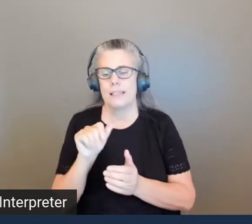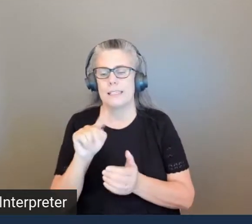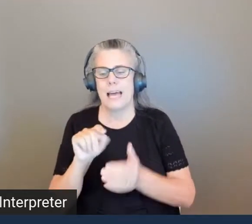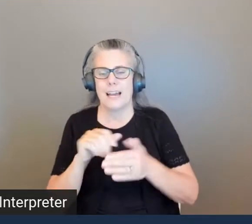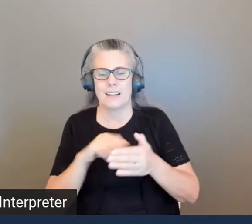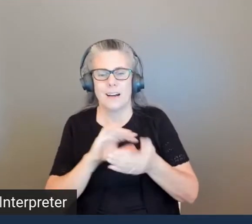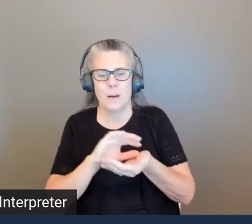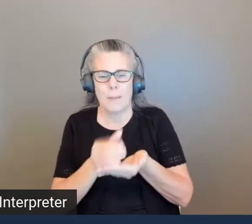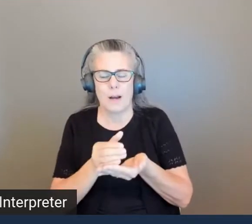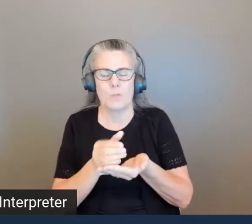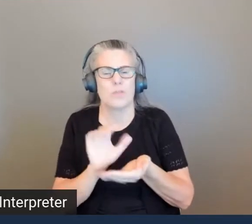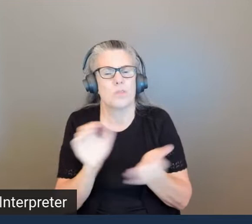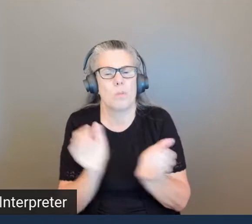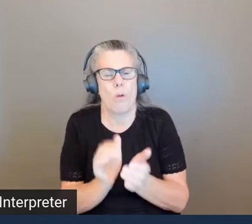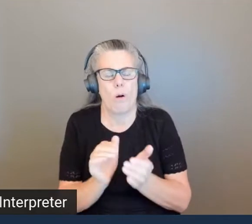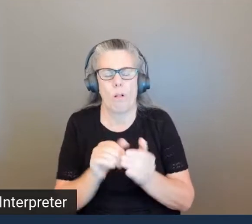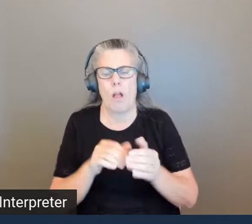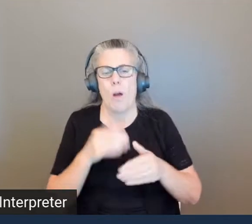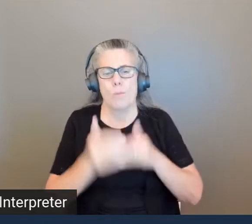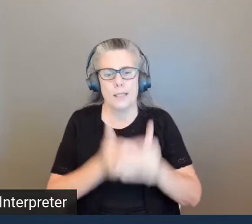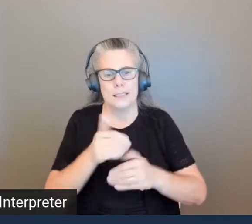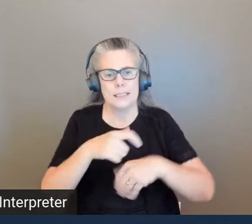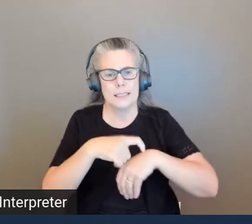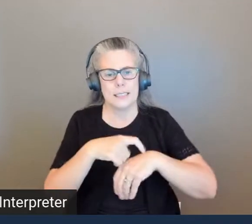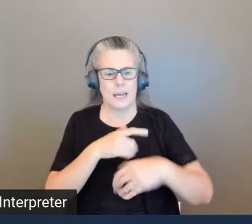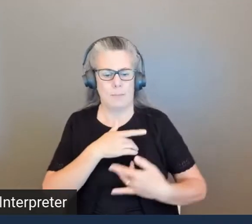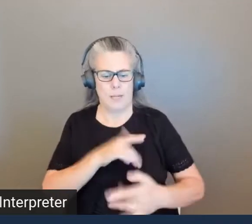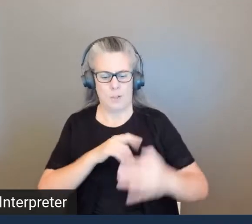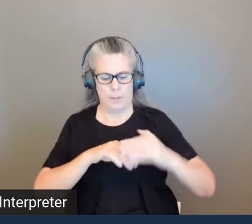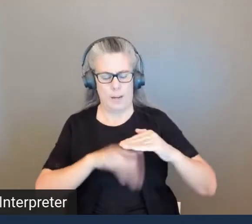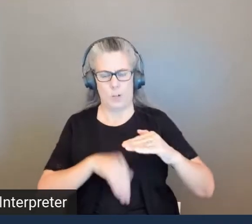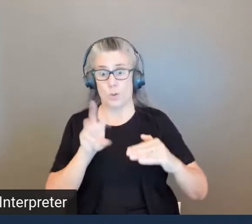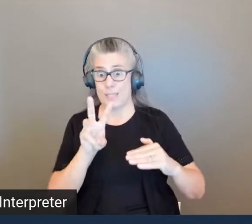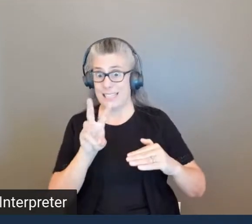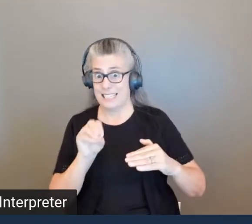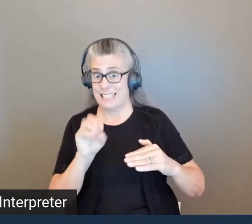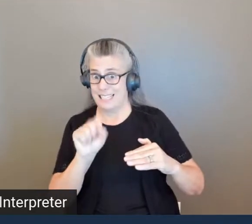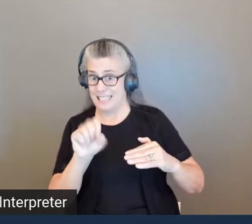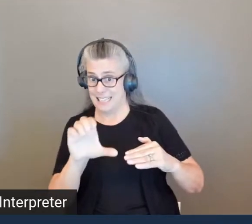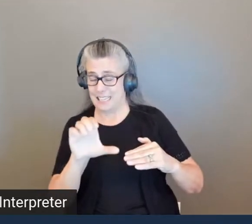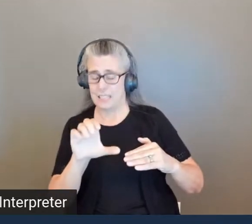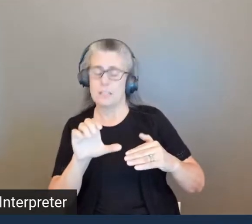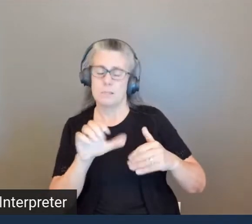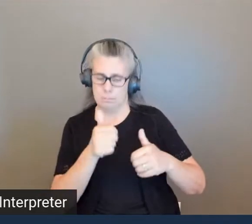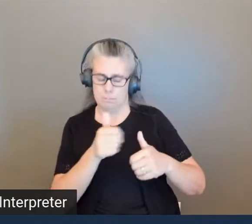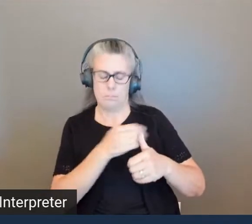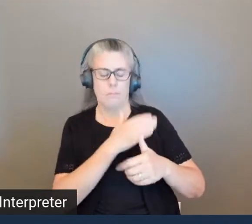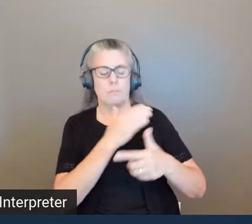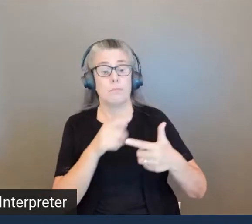are under 60 seconds. So that's option number one that we have. And the other option is completely think of the other end